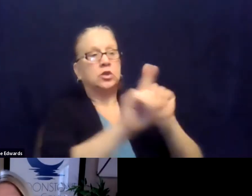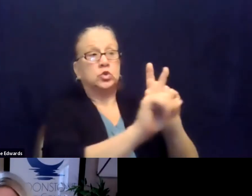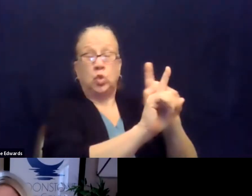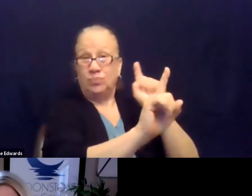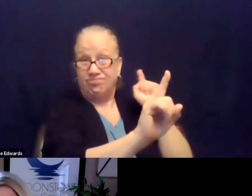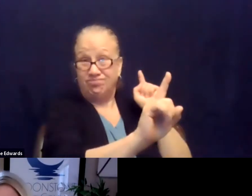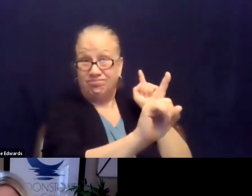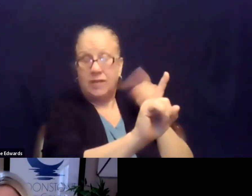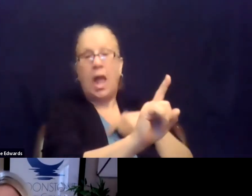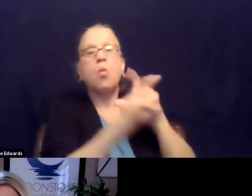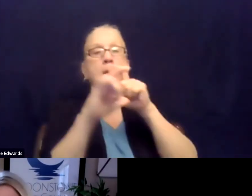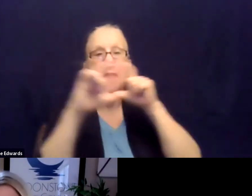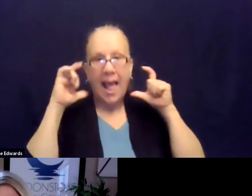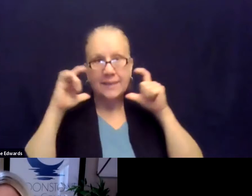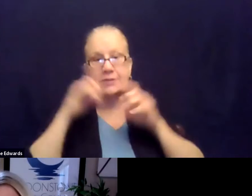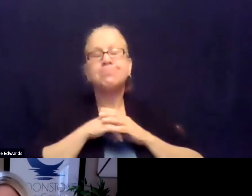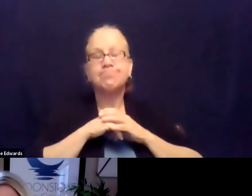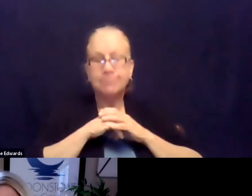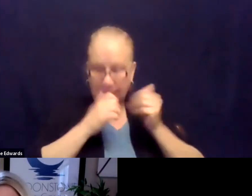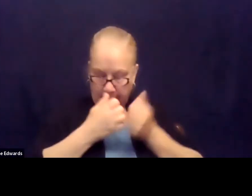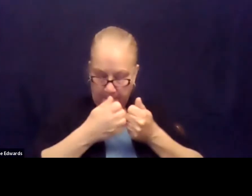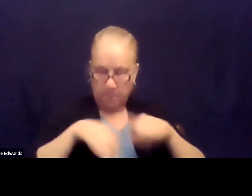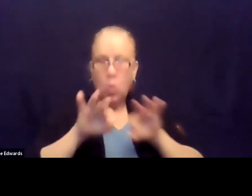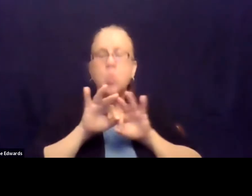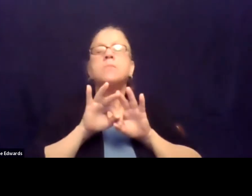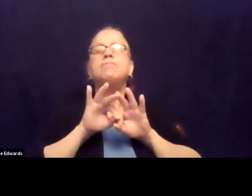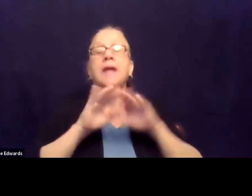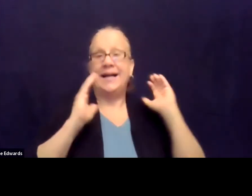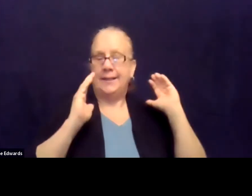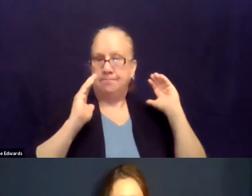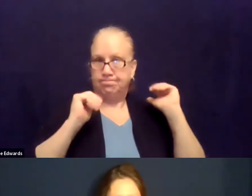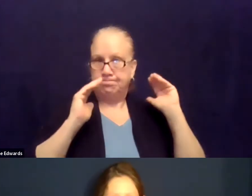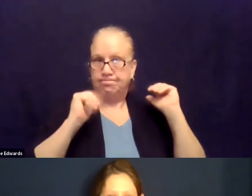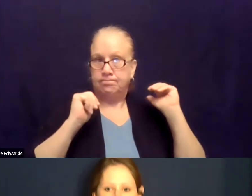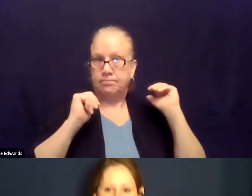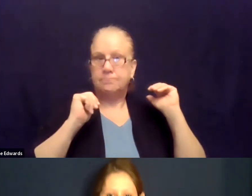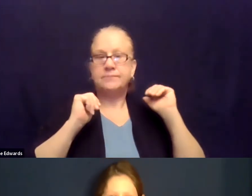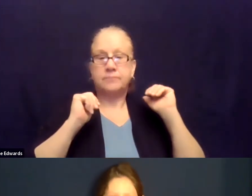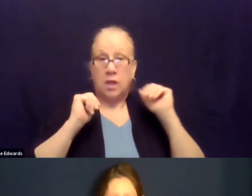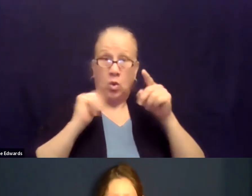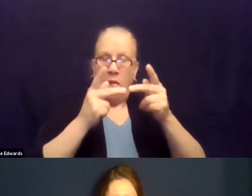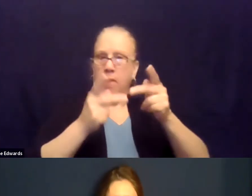I will mask. That's the other expectation, in, if you're in a place where you can't social distance,